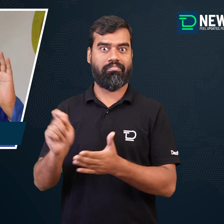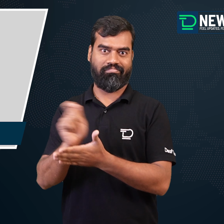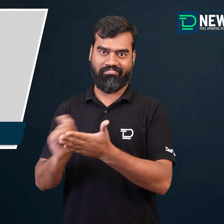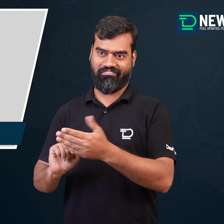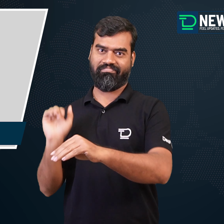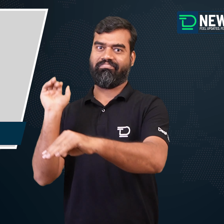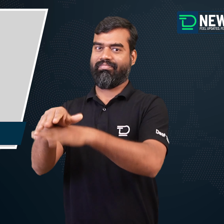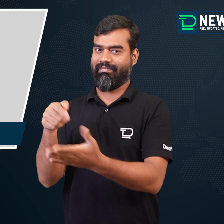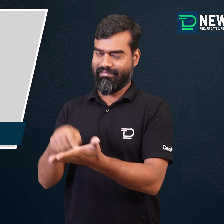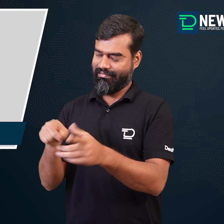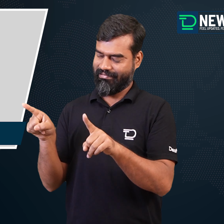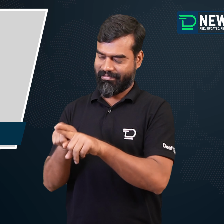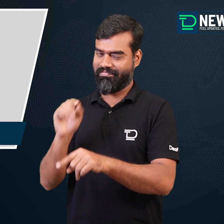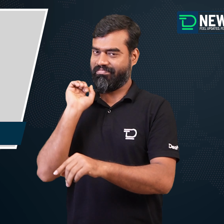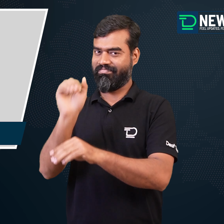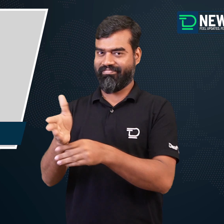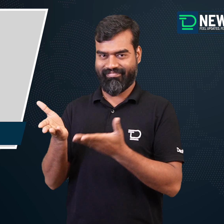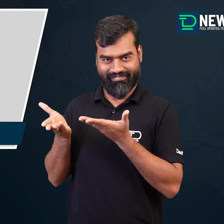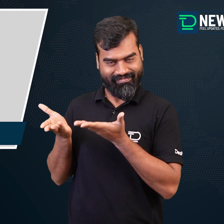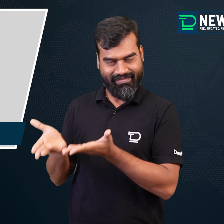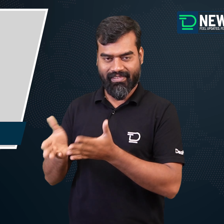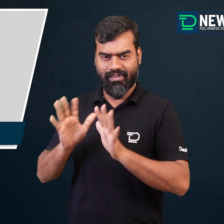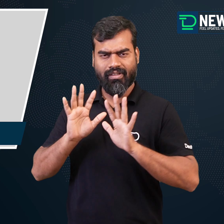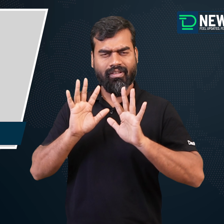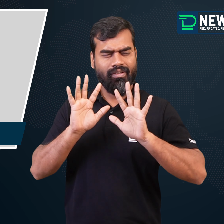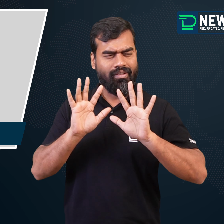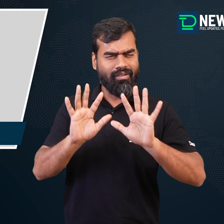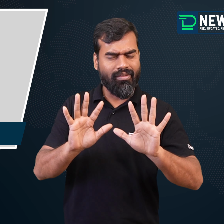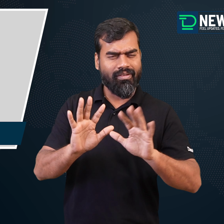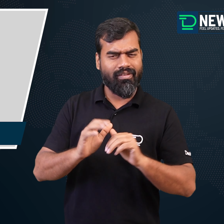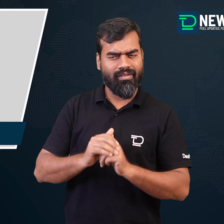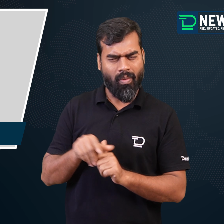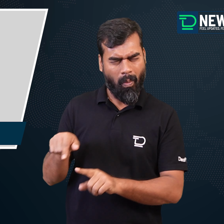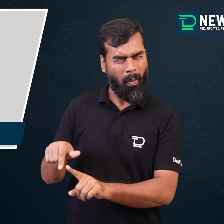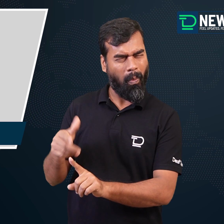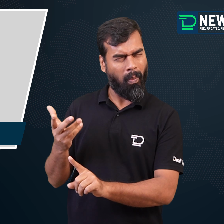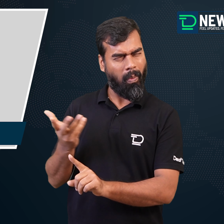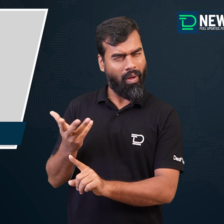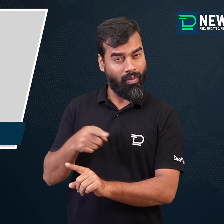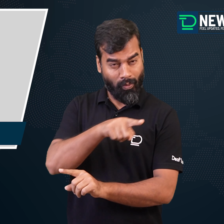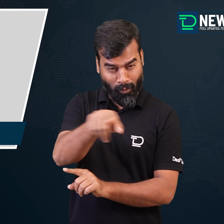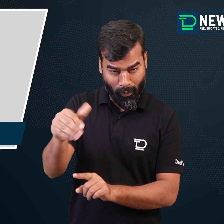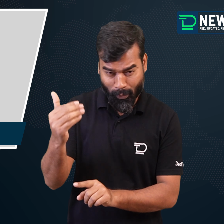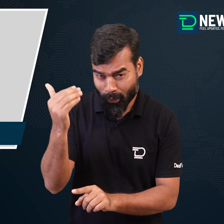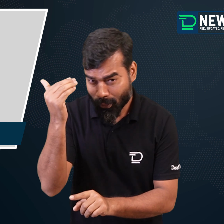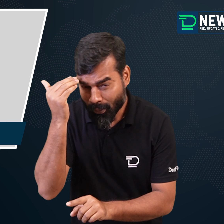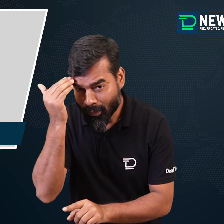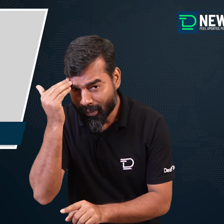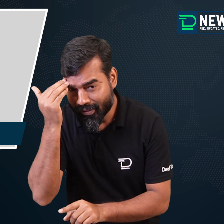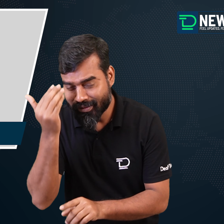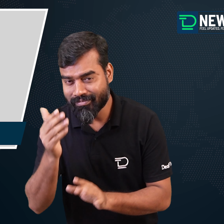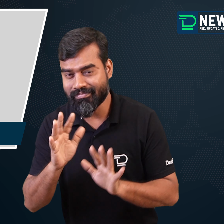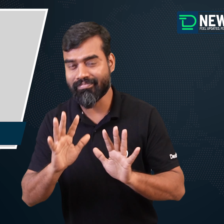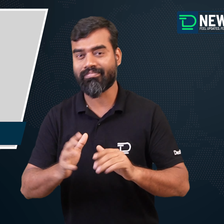Like this, he wrote a letter and sent it to Rahul Gandhi. But did you know what?